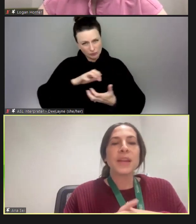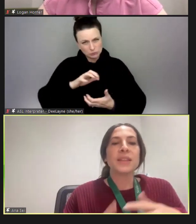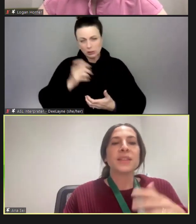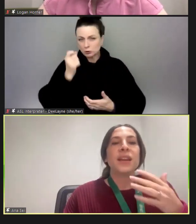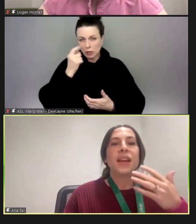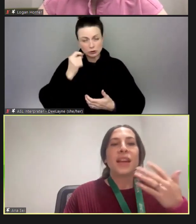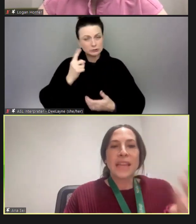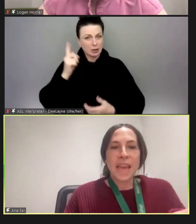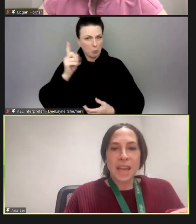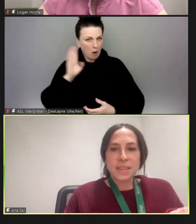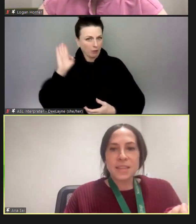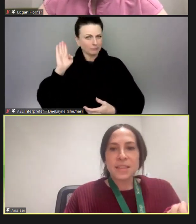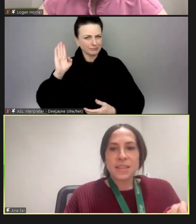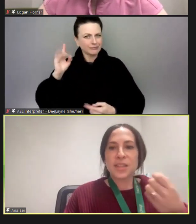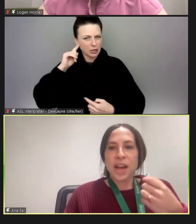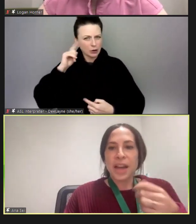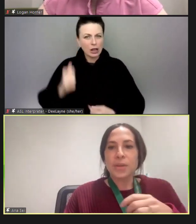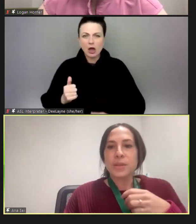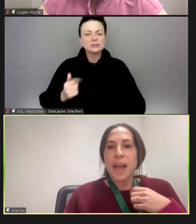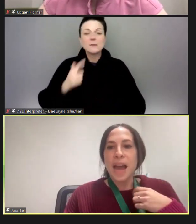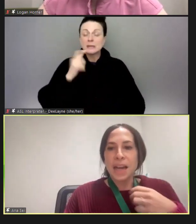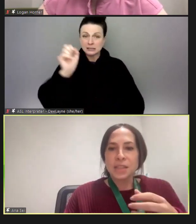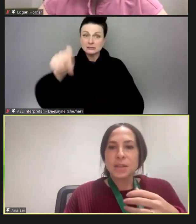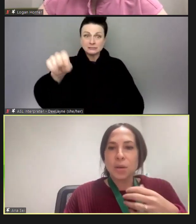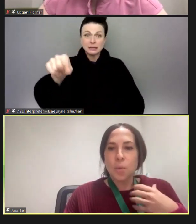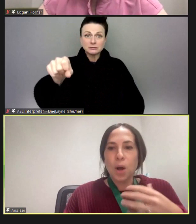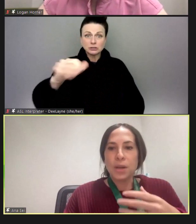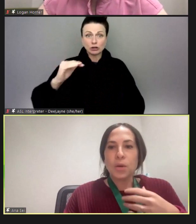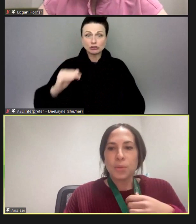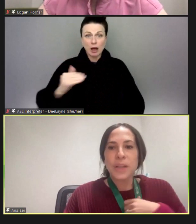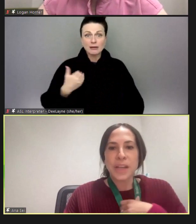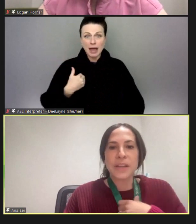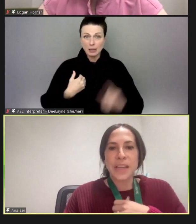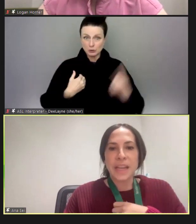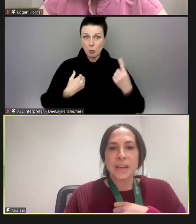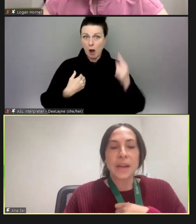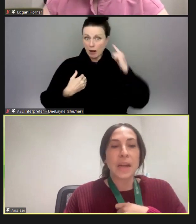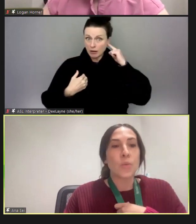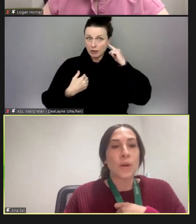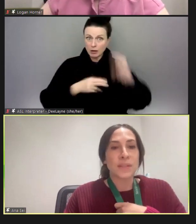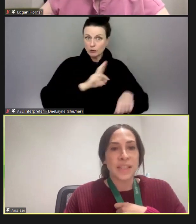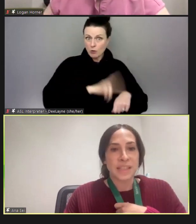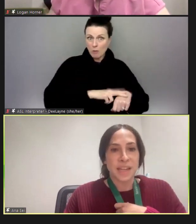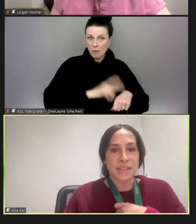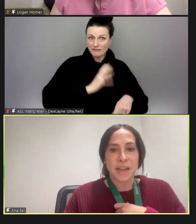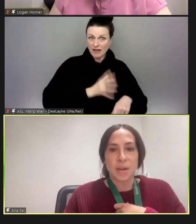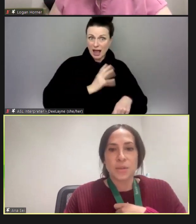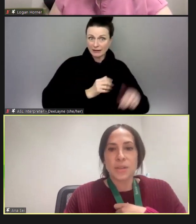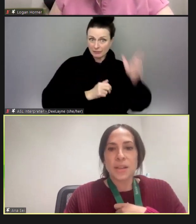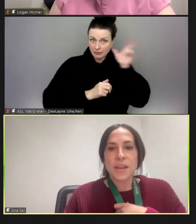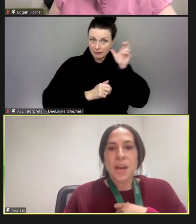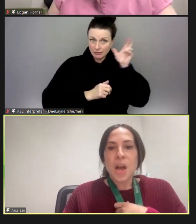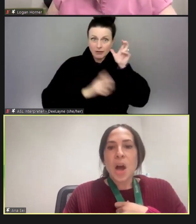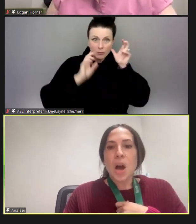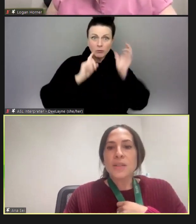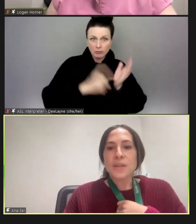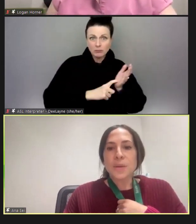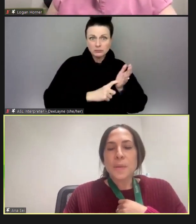because yes the child has one normal